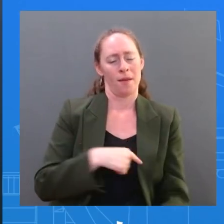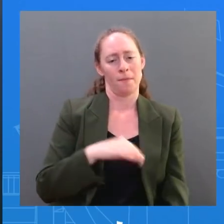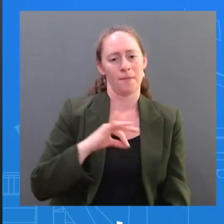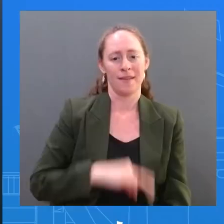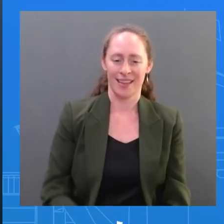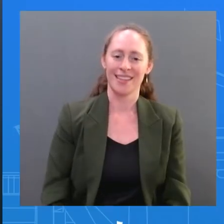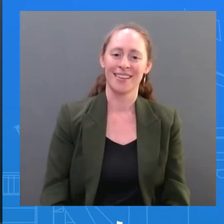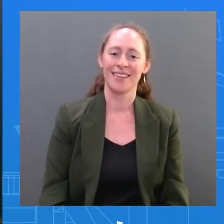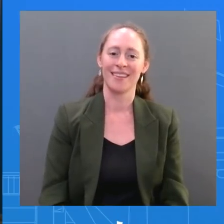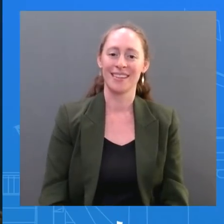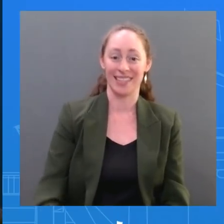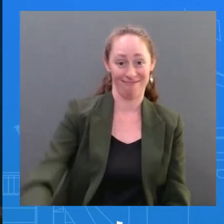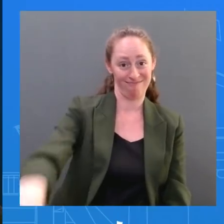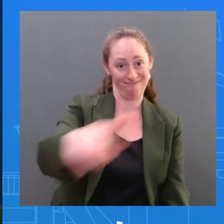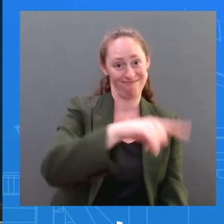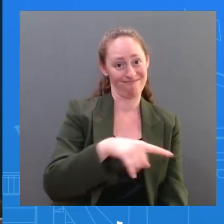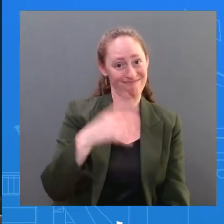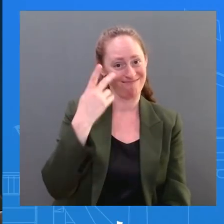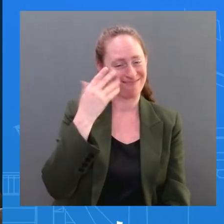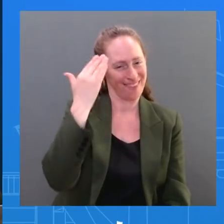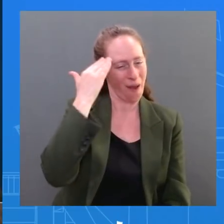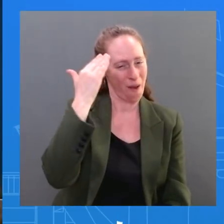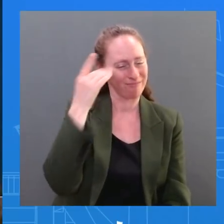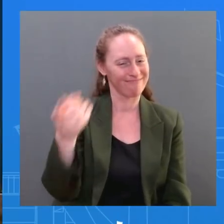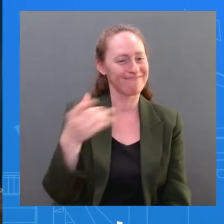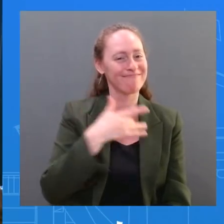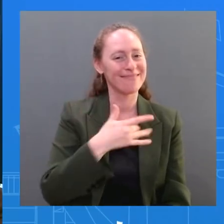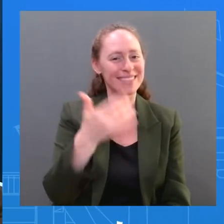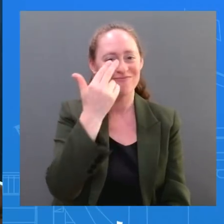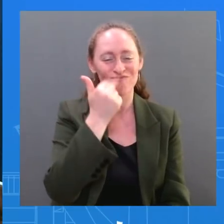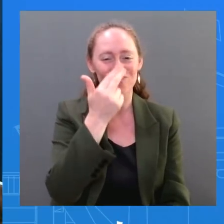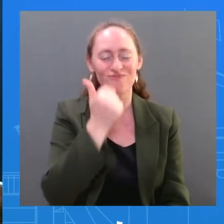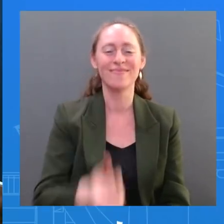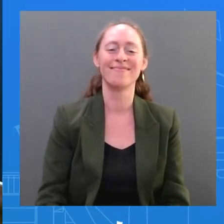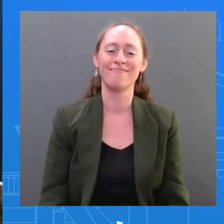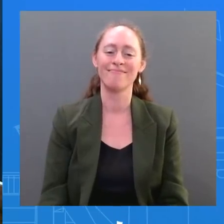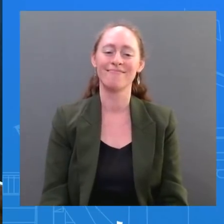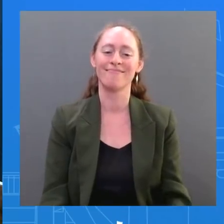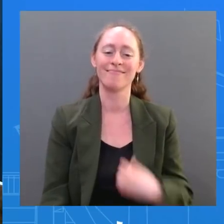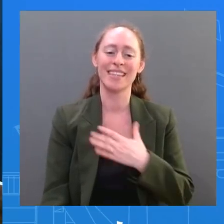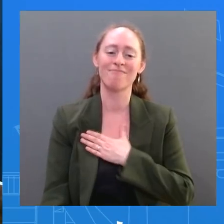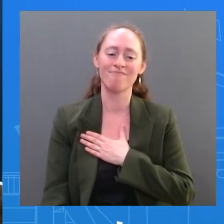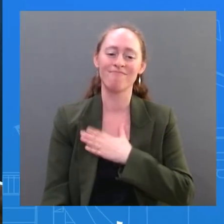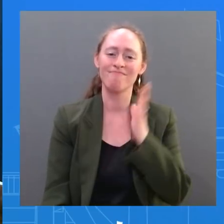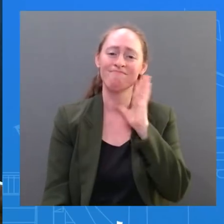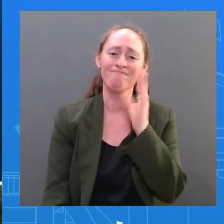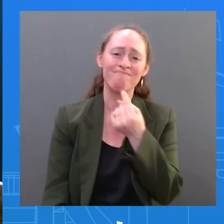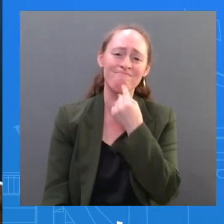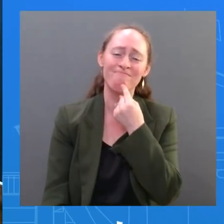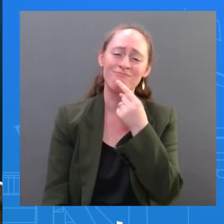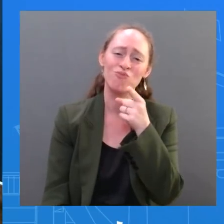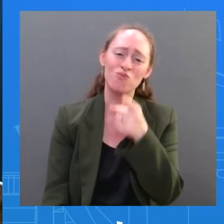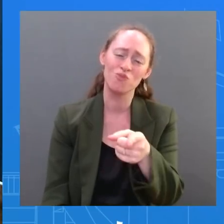And we are going to be incredibly sad to see you go. But we're also going to be cheering you on as you do --